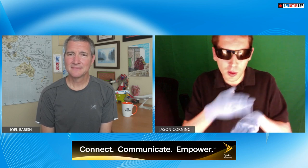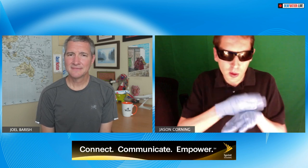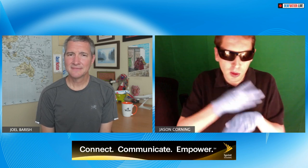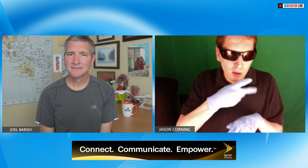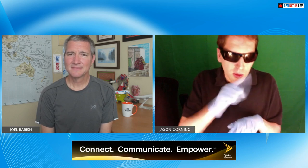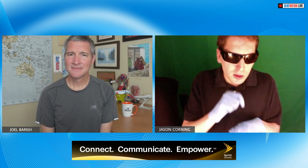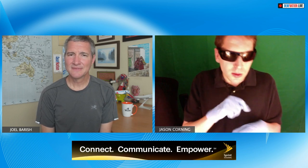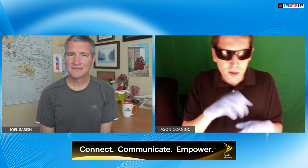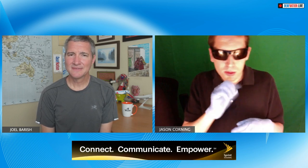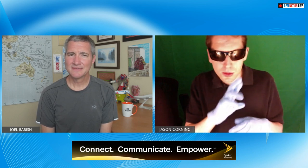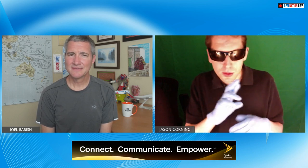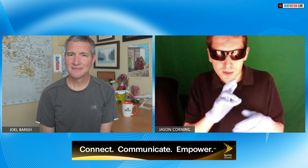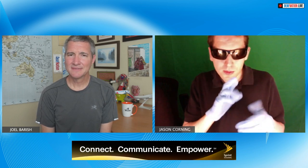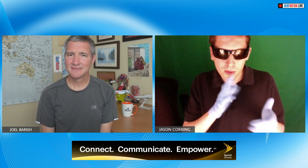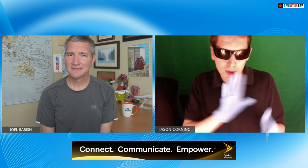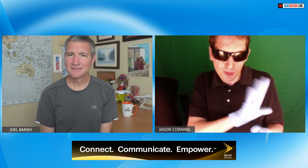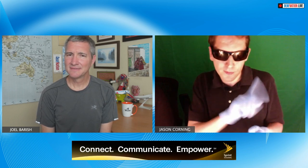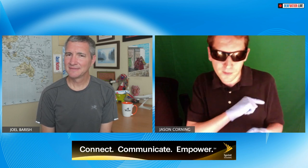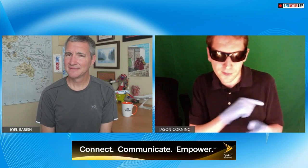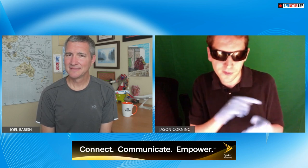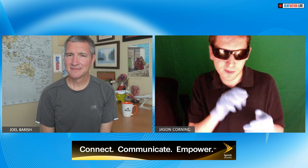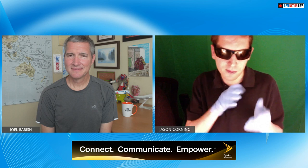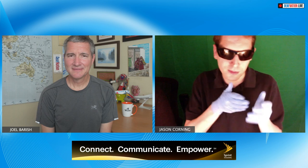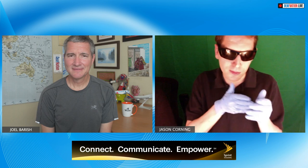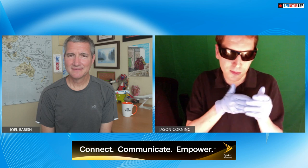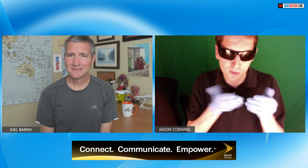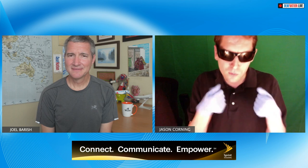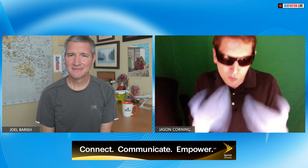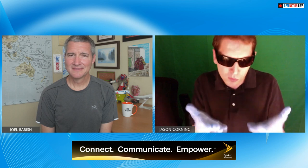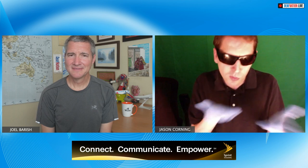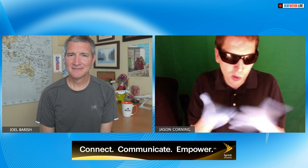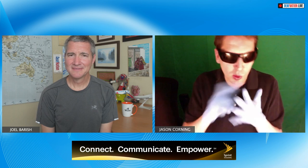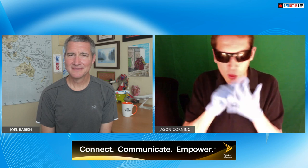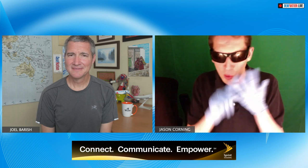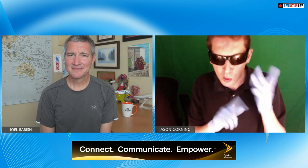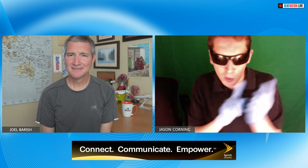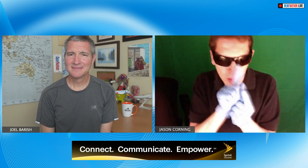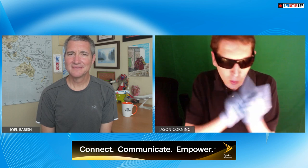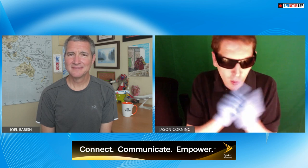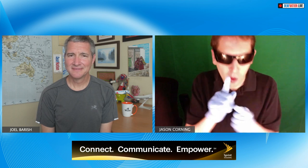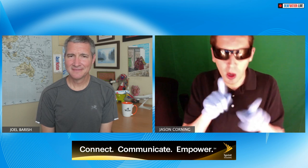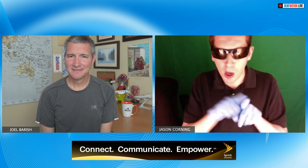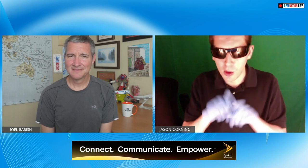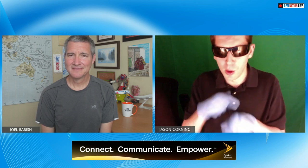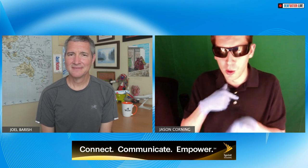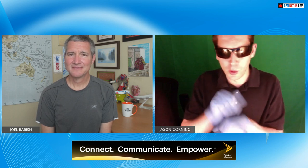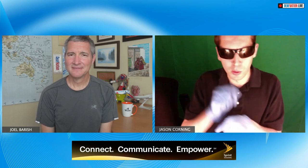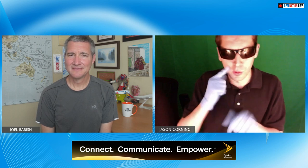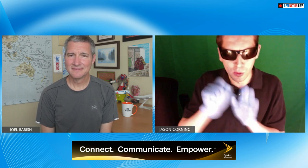SSP who want to improve PT, we provide one on one services